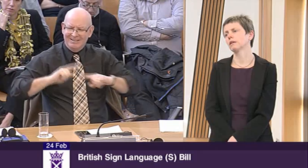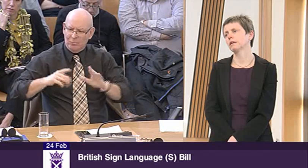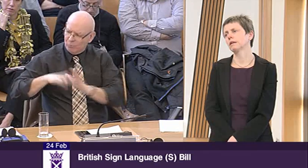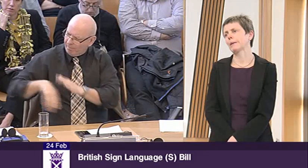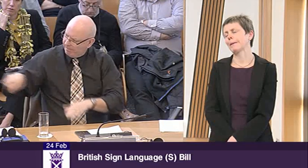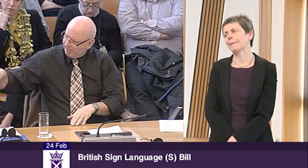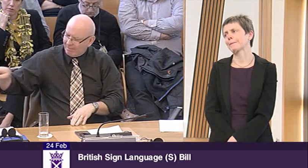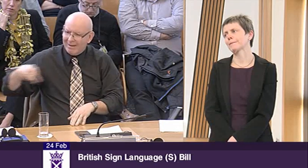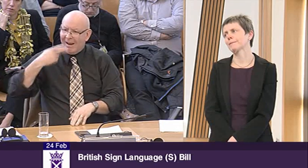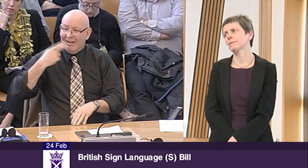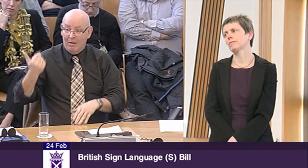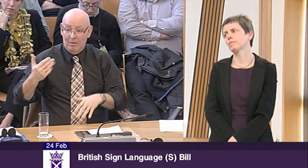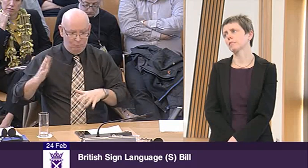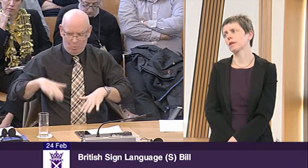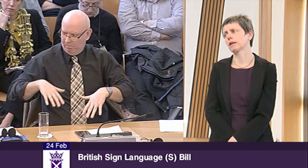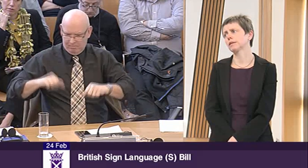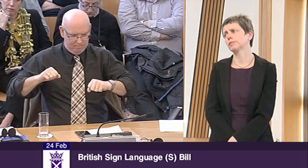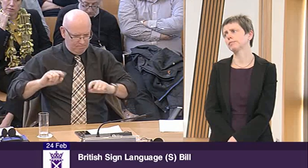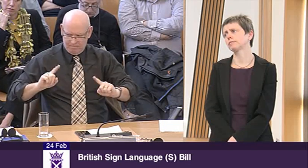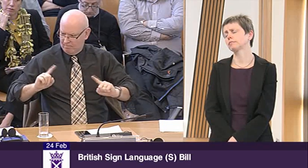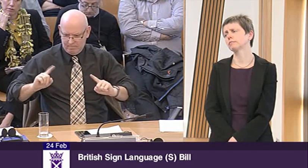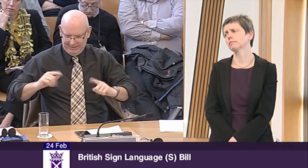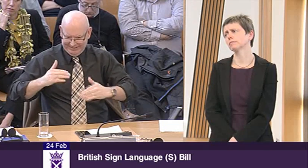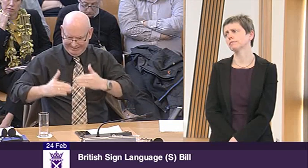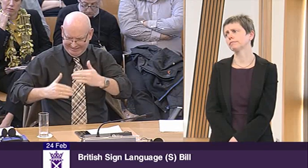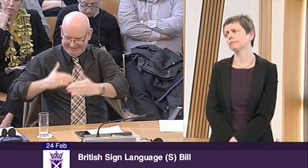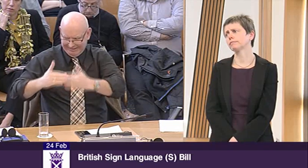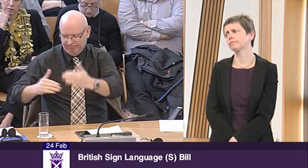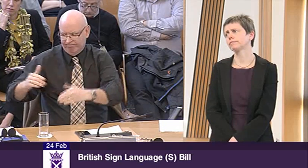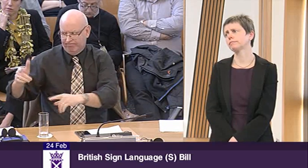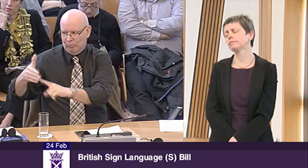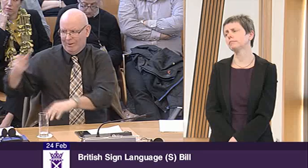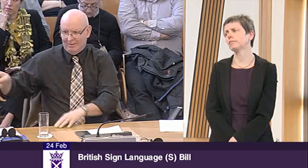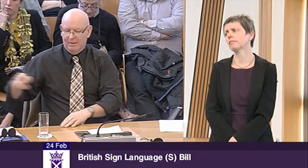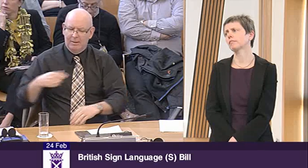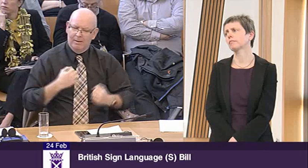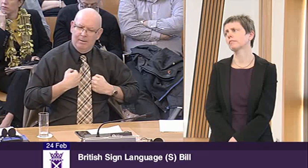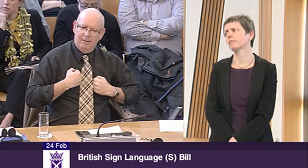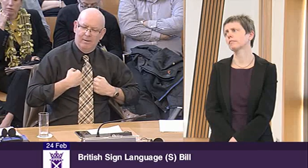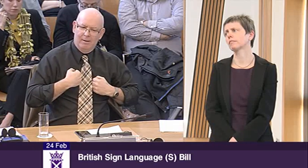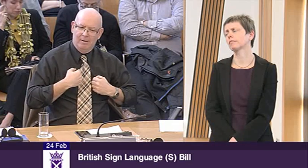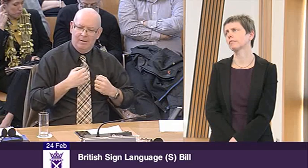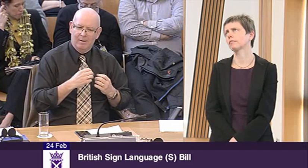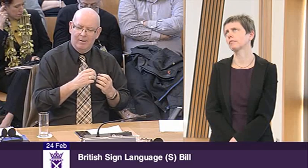Because there is existing legislation, we are not having to start from the ground up.